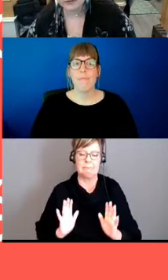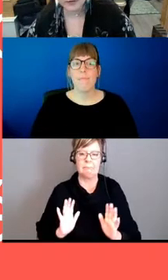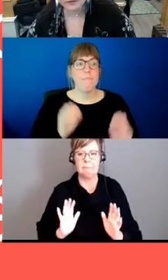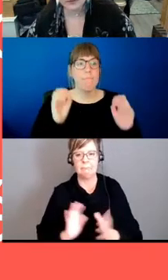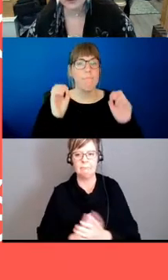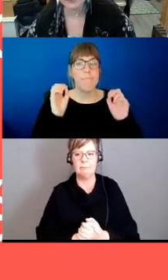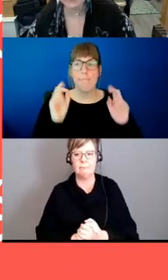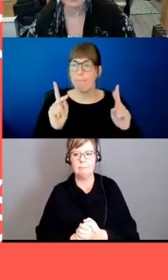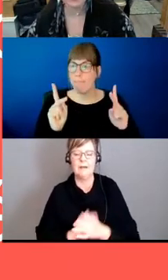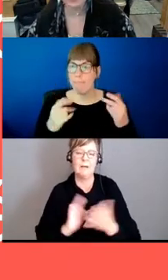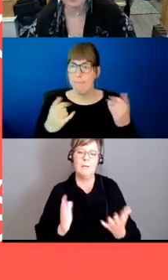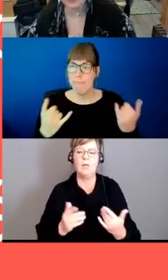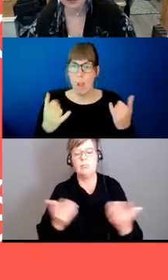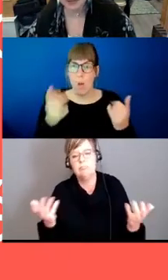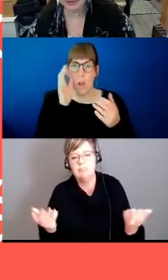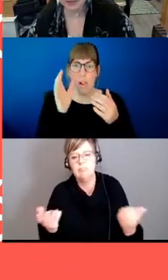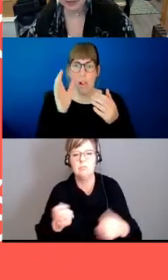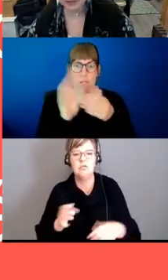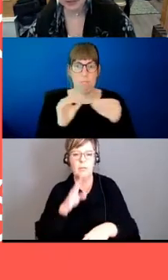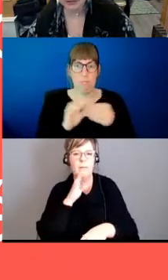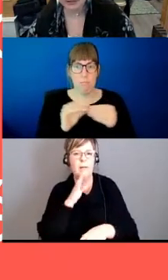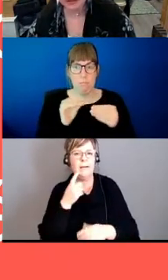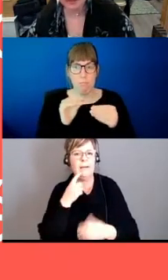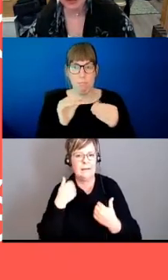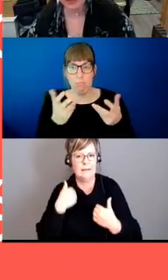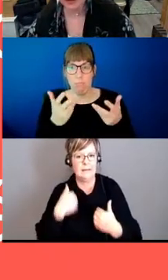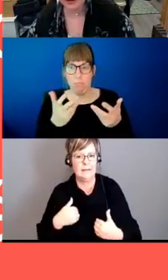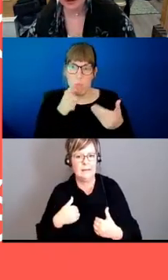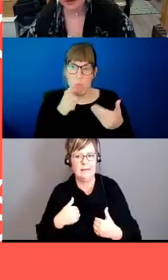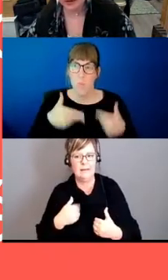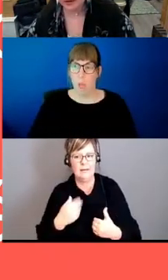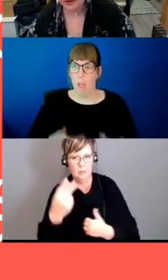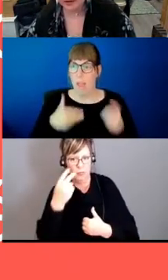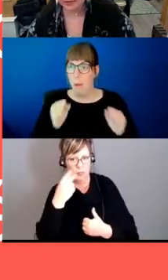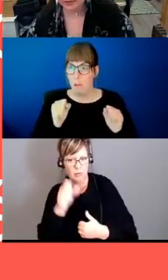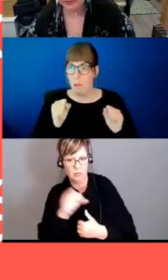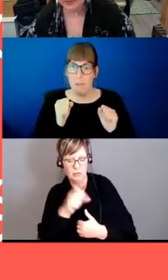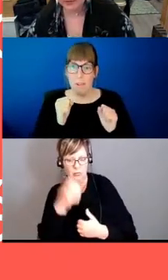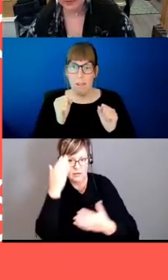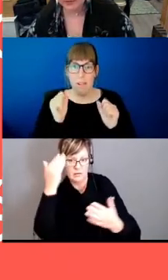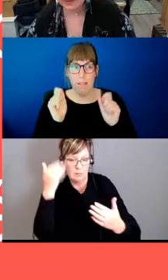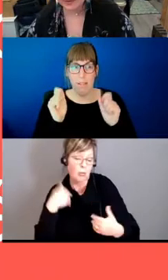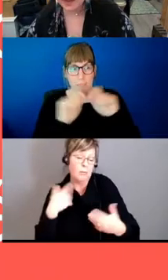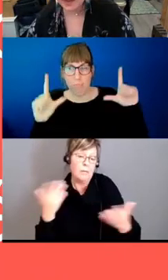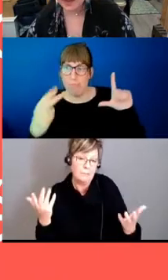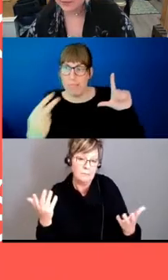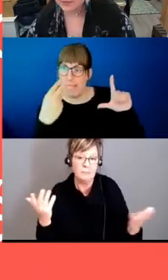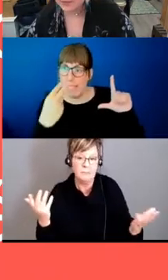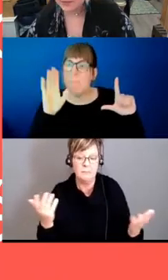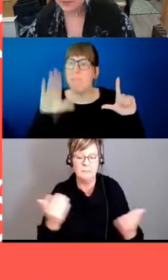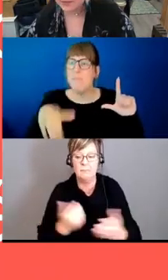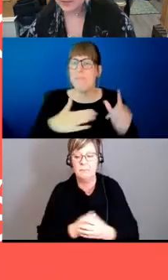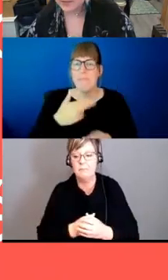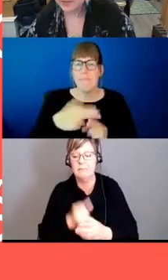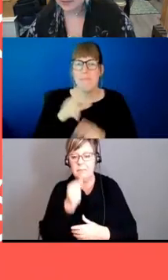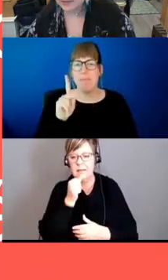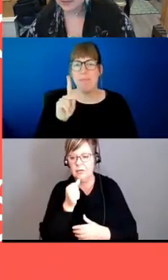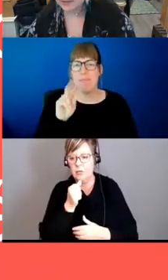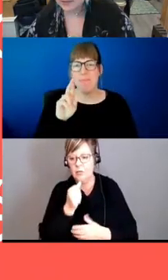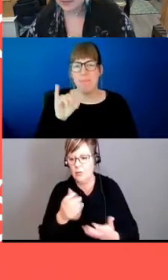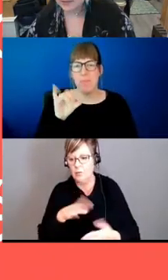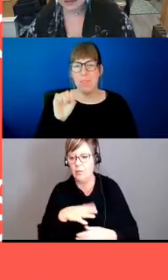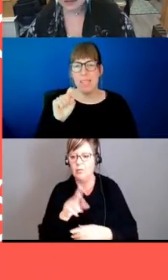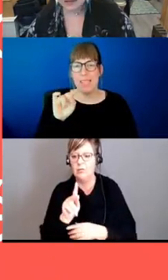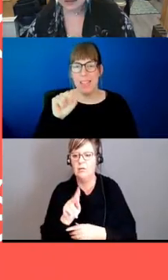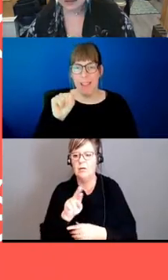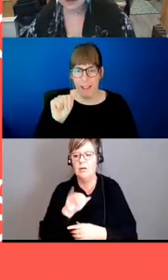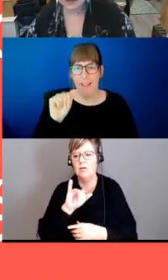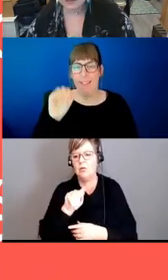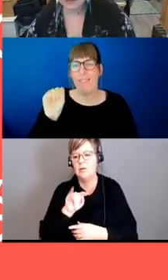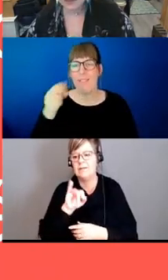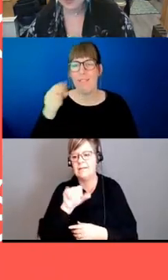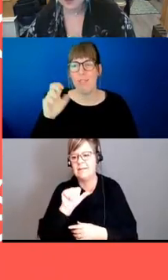TO IN A MINUTE HERE. MY NAME IS KRISTINA SHELDEN. I WAS ACTUALLY SHOWCASED ON ONE OF OUR SESSIONS